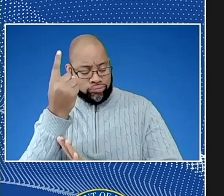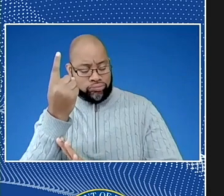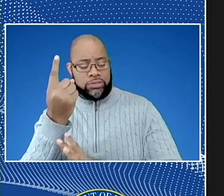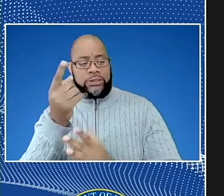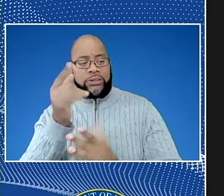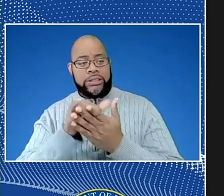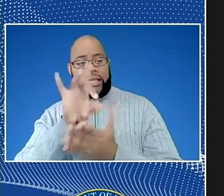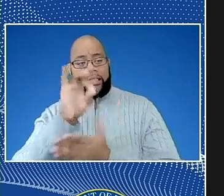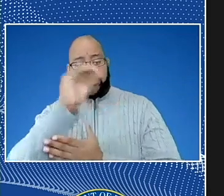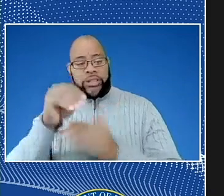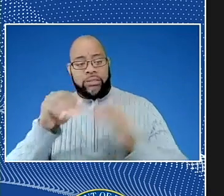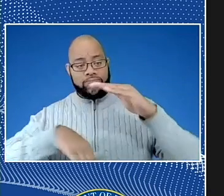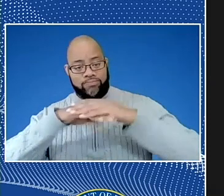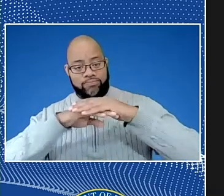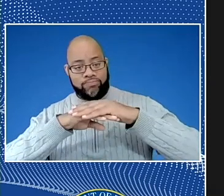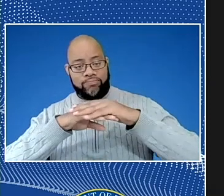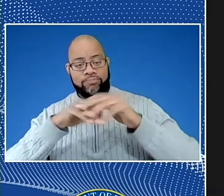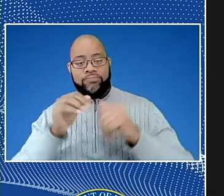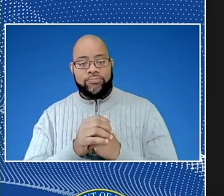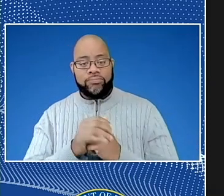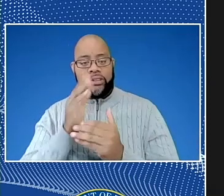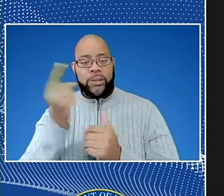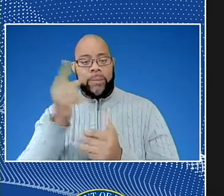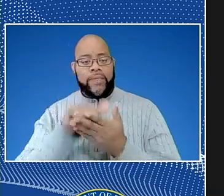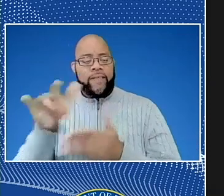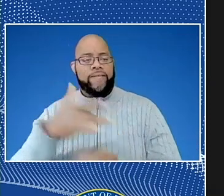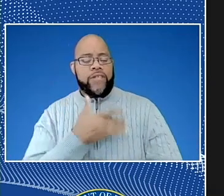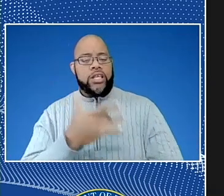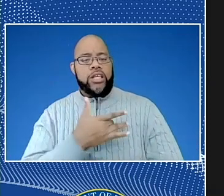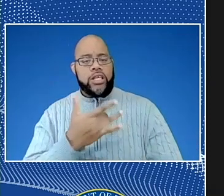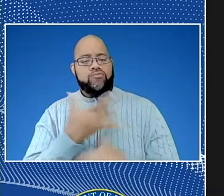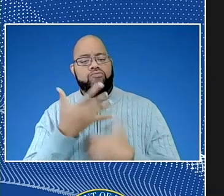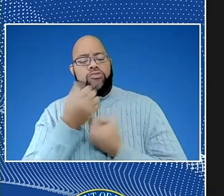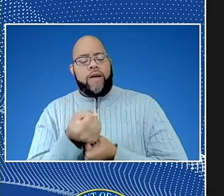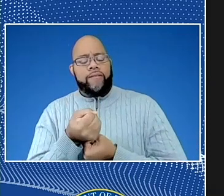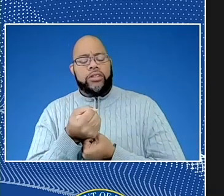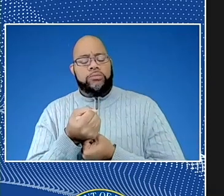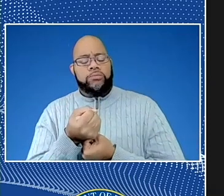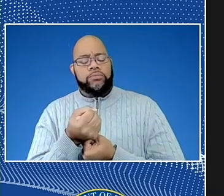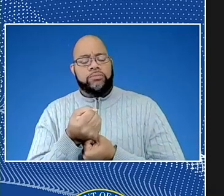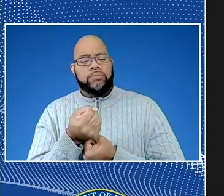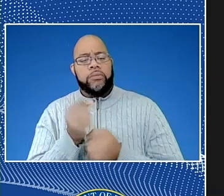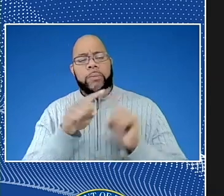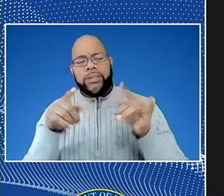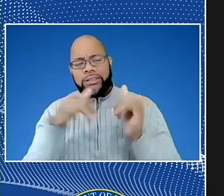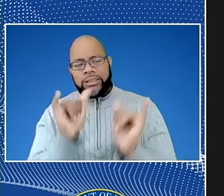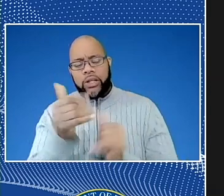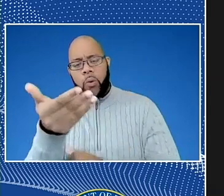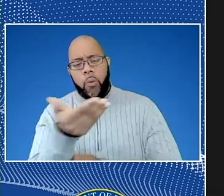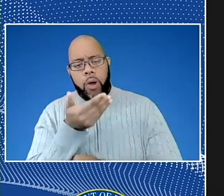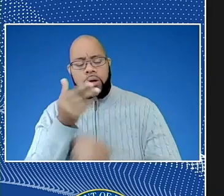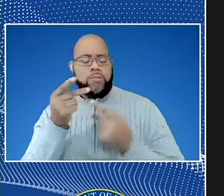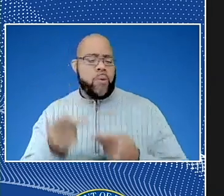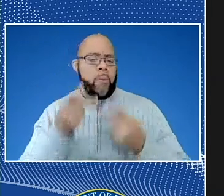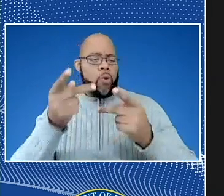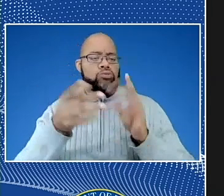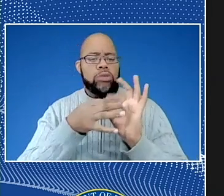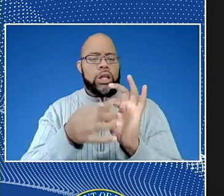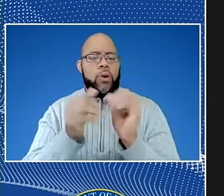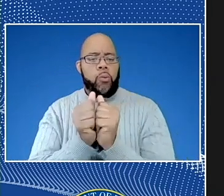threshold is something that they feel confident around but still welcome proposals around what parameters,